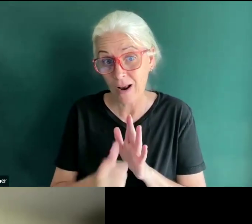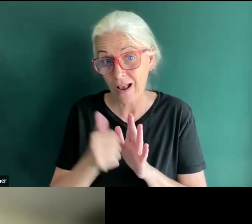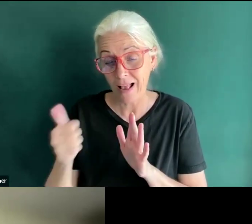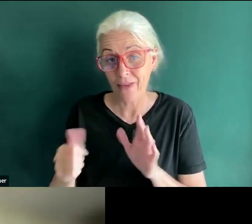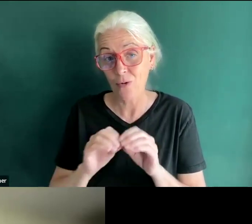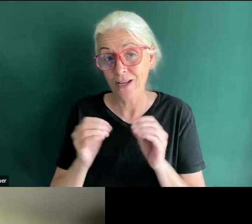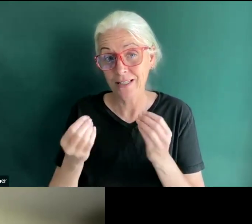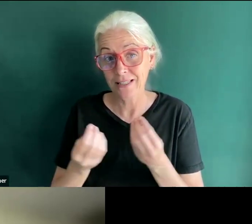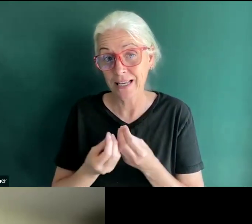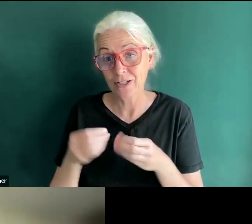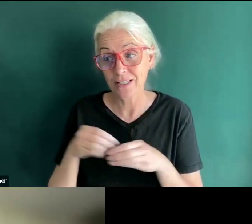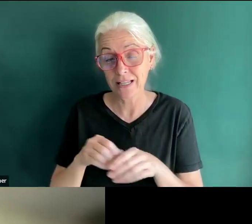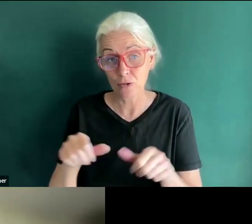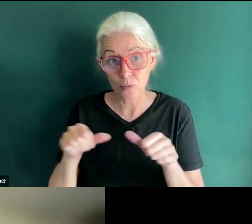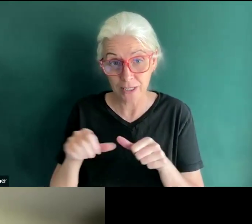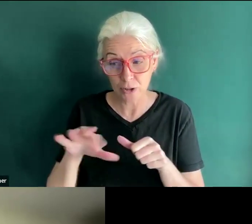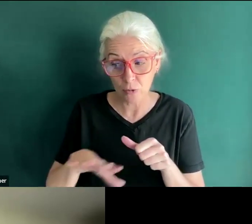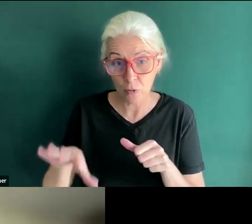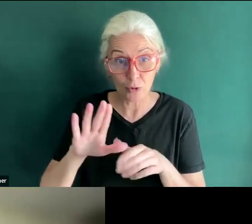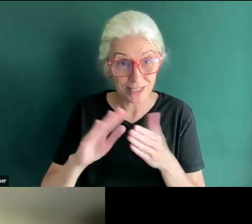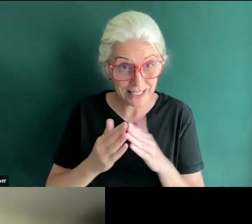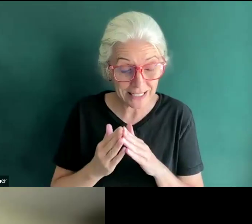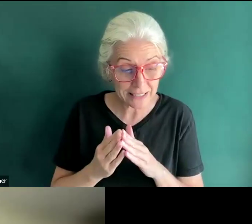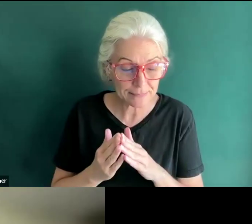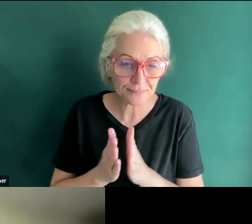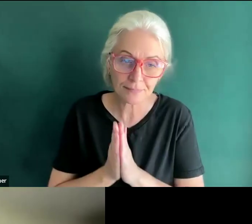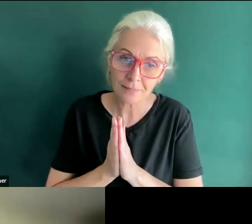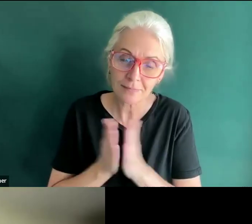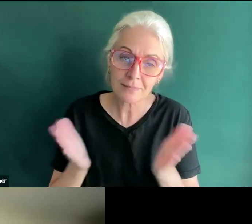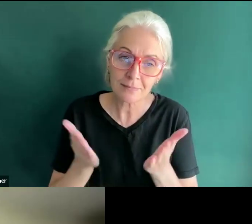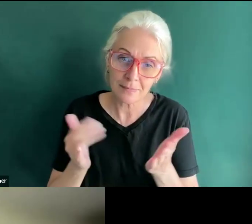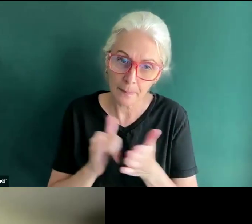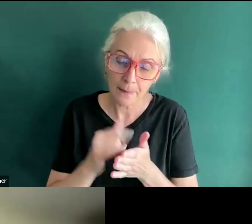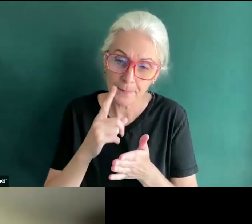organizations within the region or in your cities, I would highly encourage that, because oftentimes